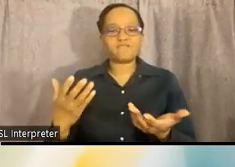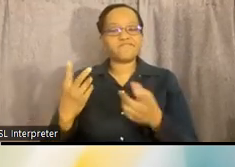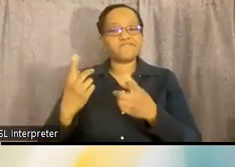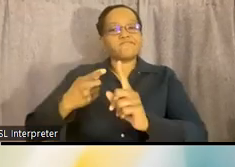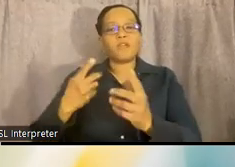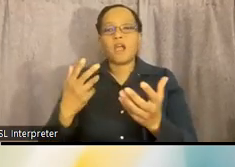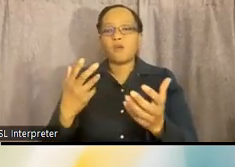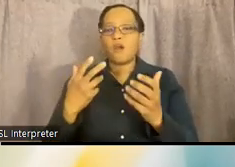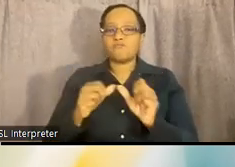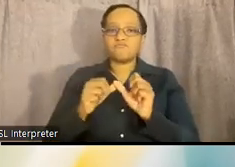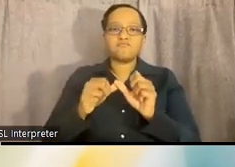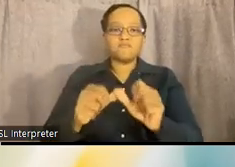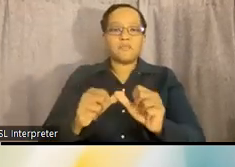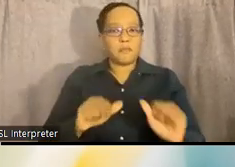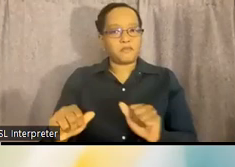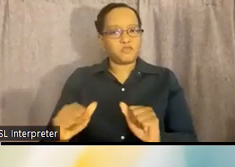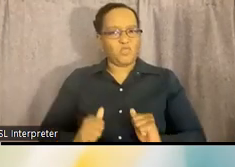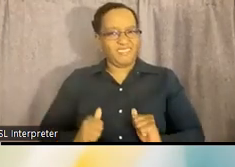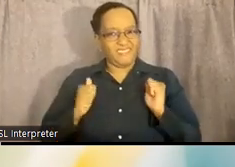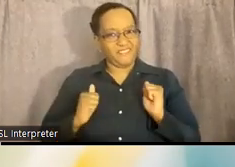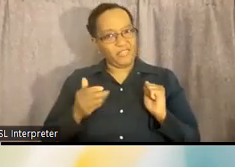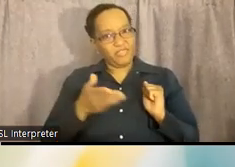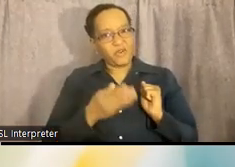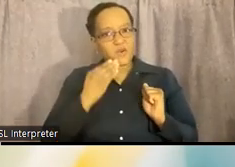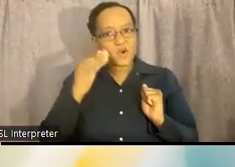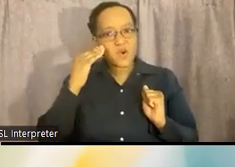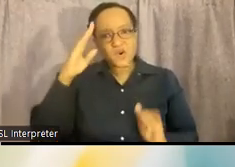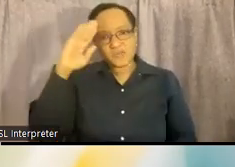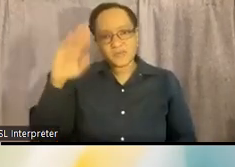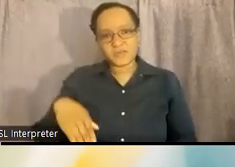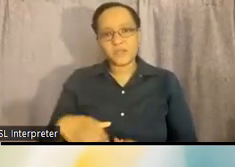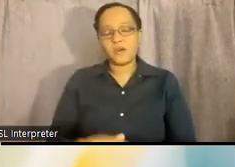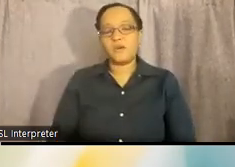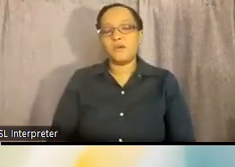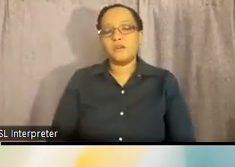[video Playing].